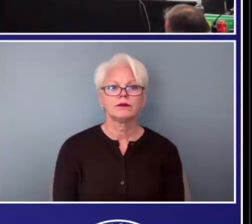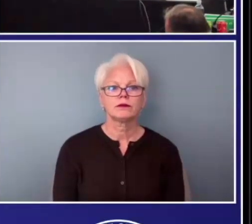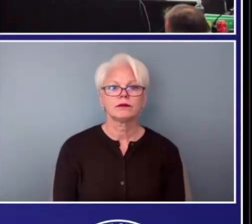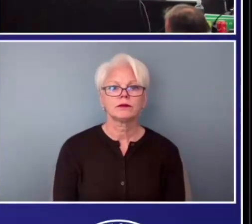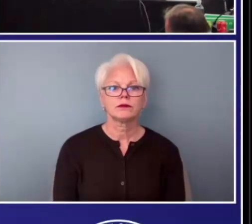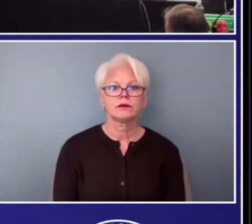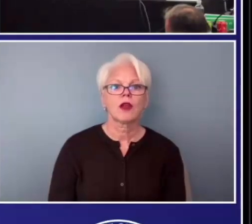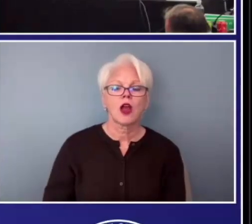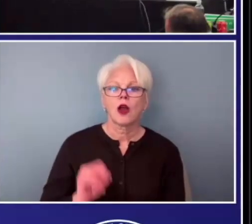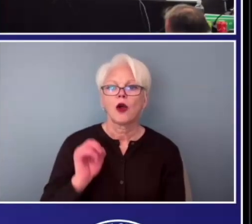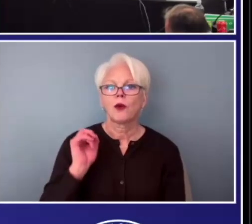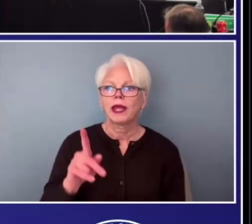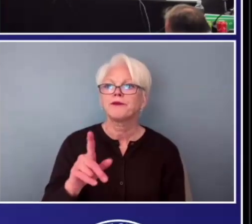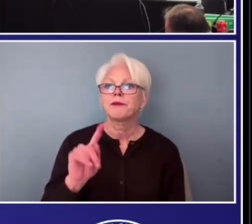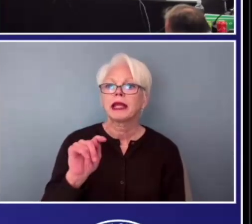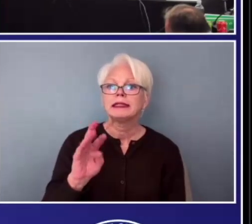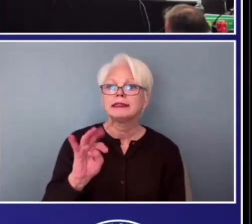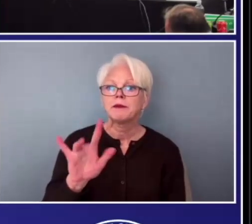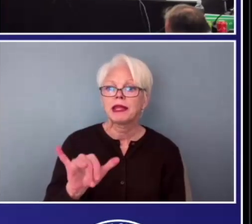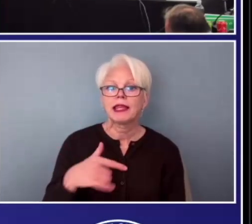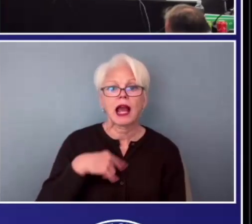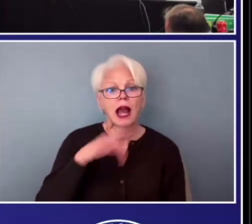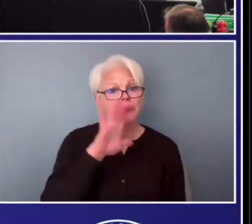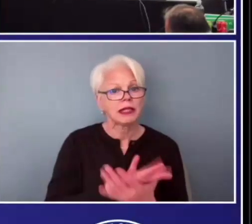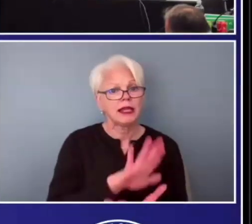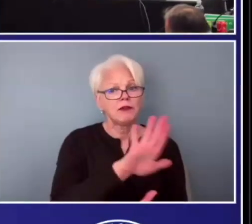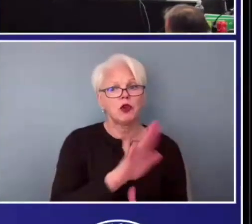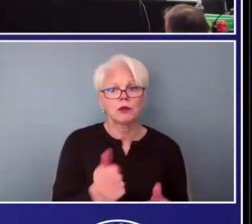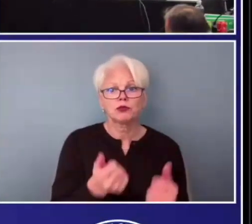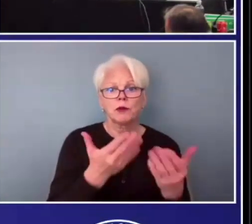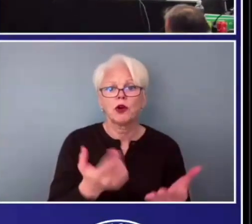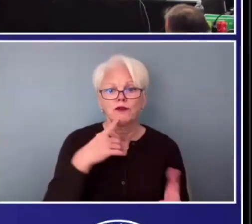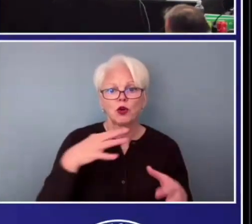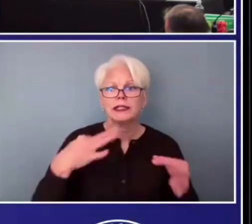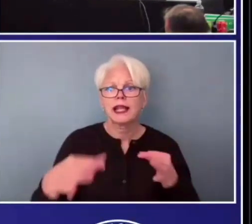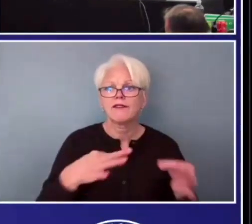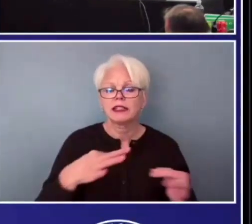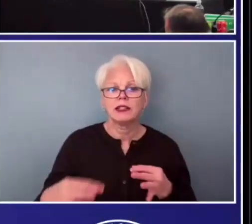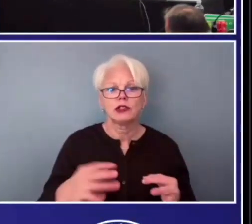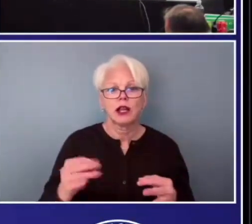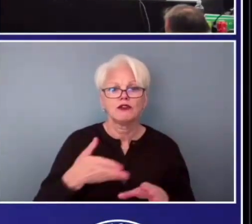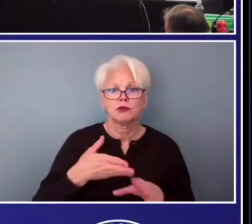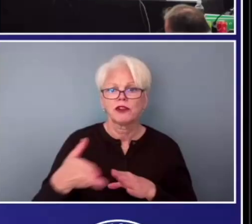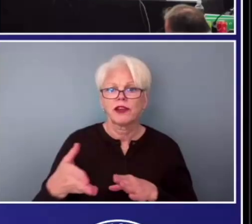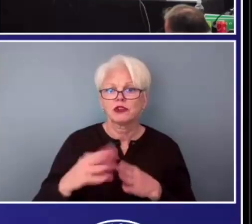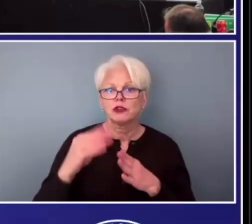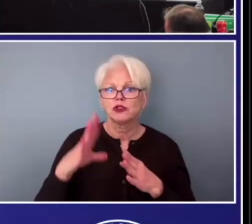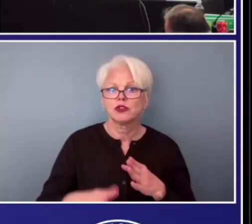Okay, Timothy, I believe that your proposal for the definition of professional student is off the table.